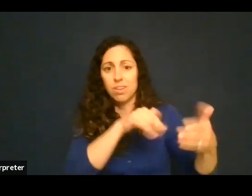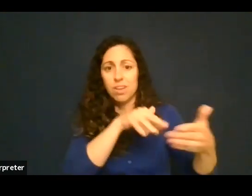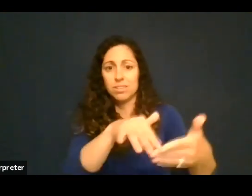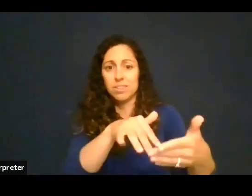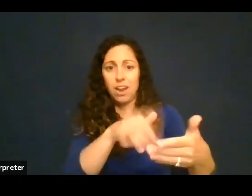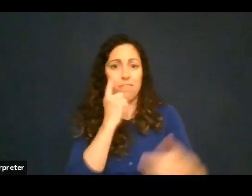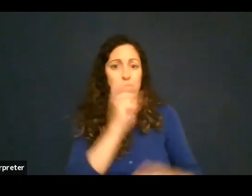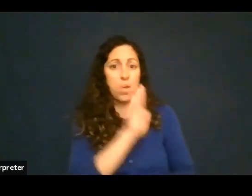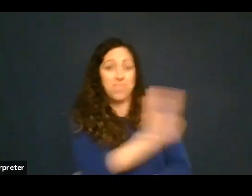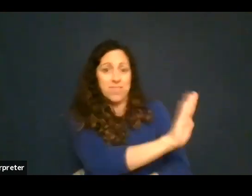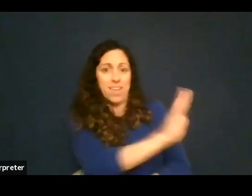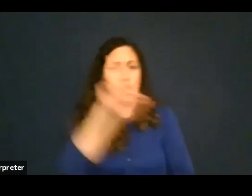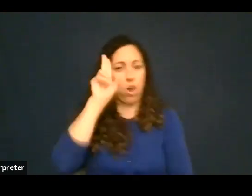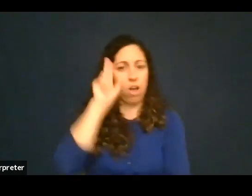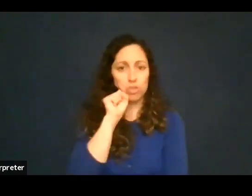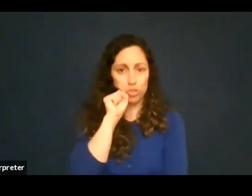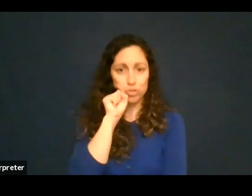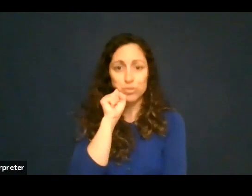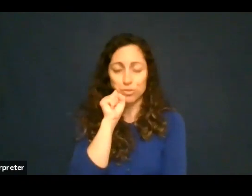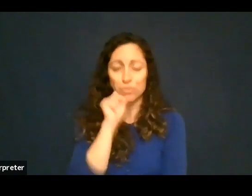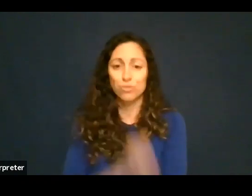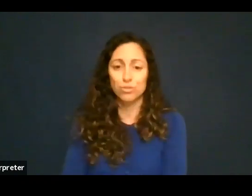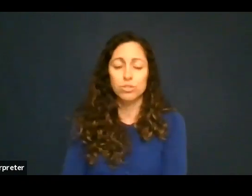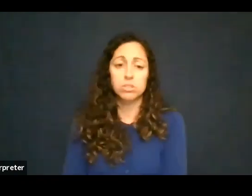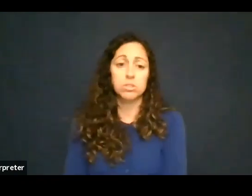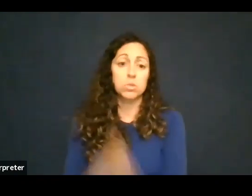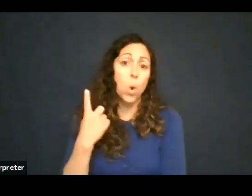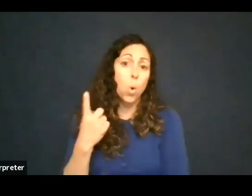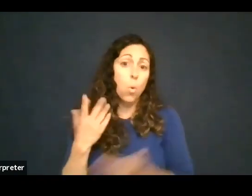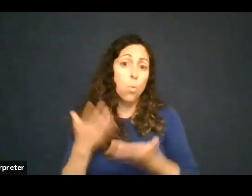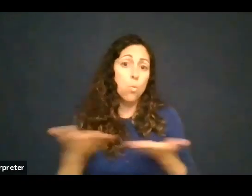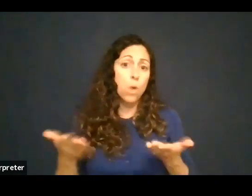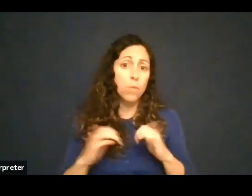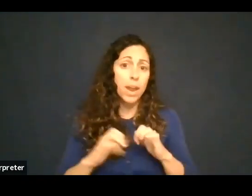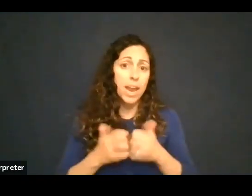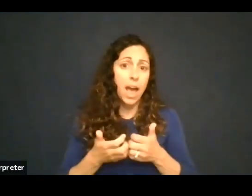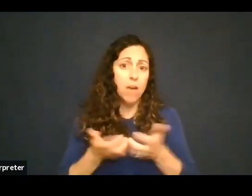So one way to do it is to talk with our vice